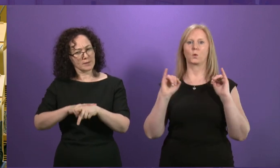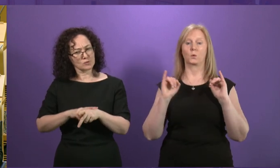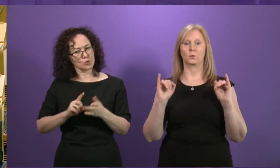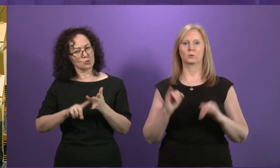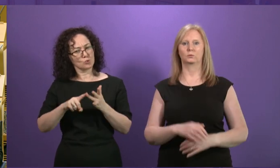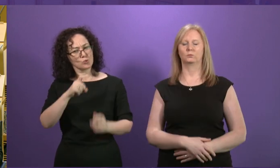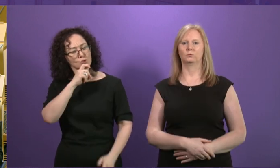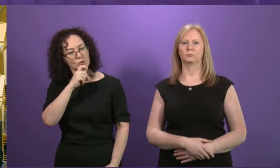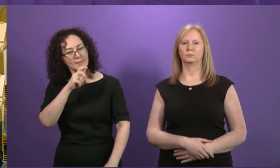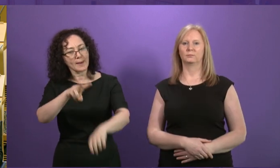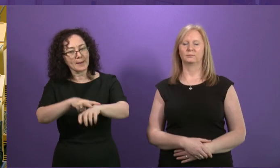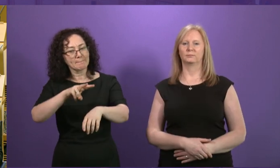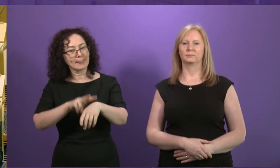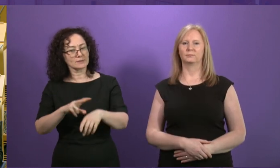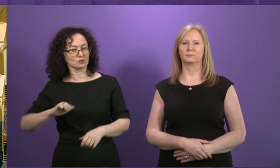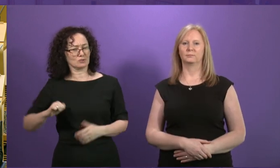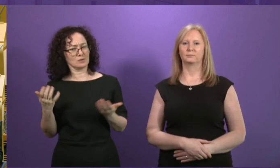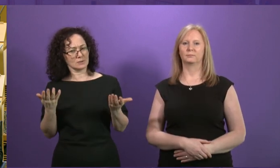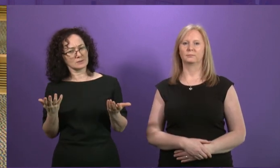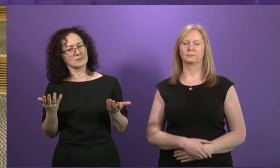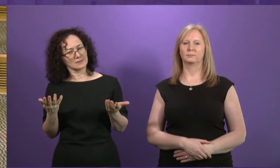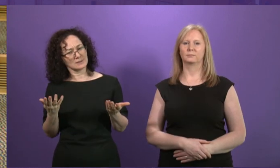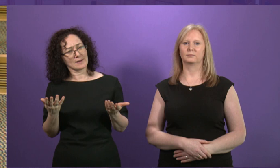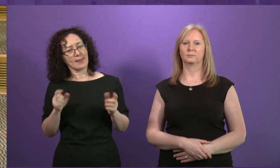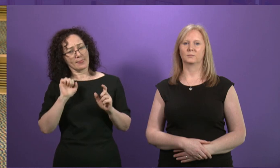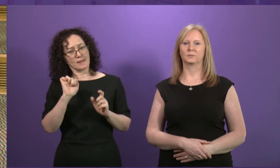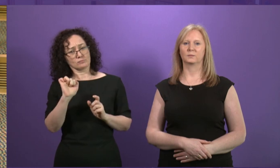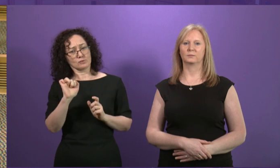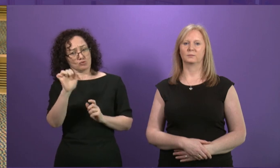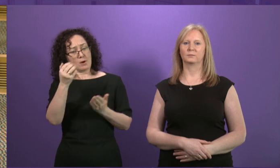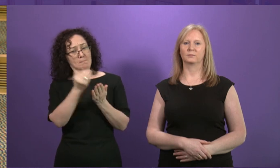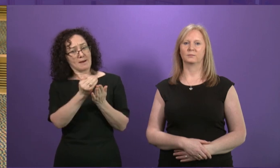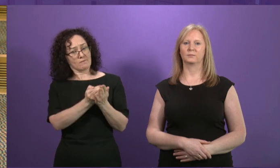the ring-fenced expertise of officers on transport related matters”. Members: Oh! The First Minister: I have read out the full extract. The fact